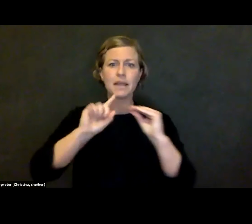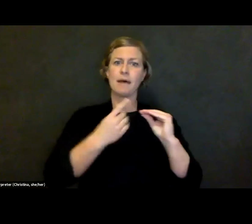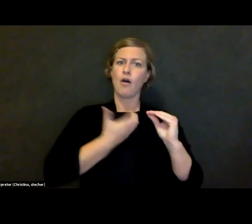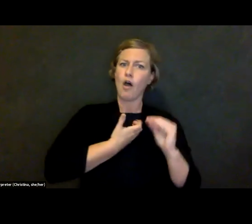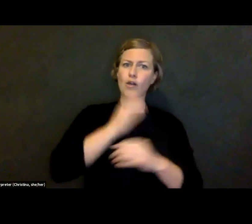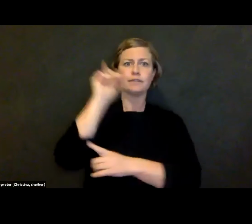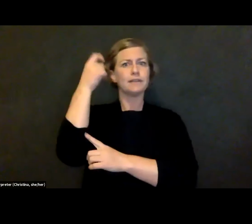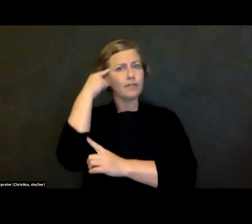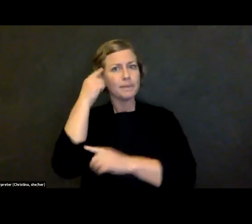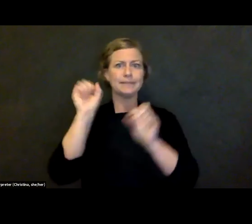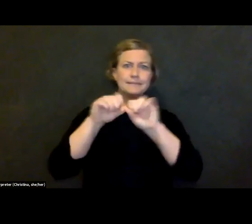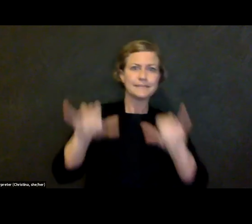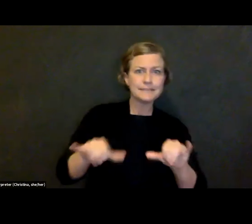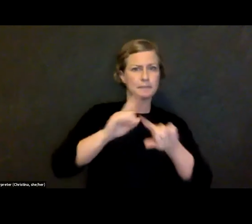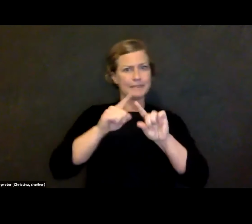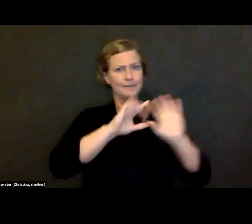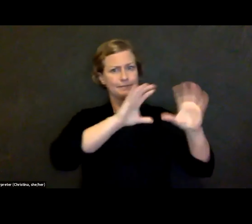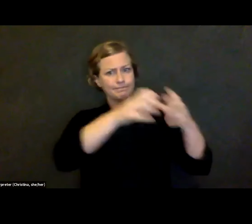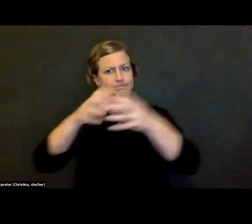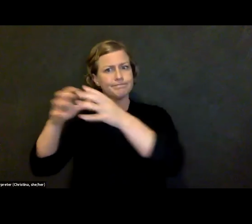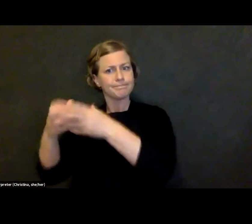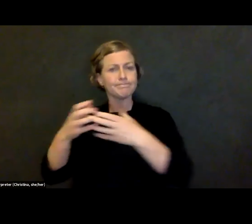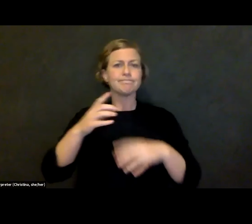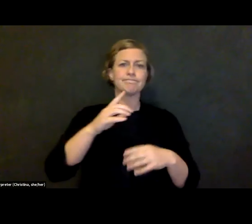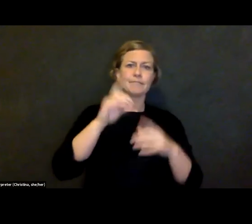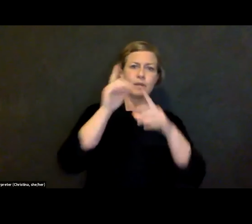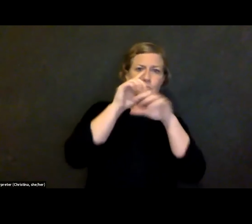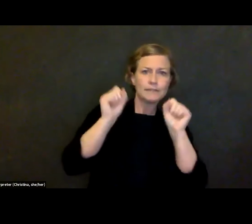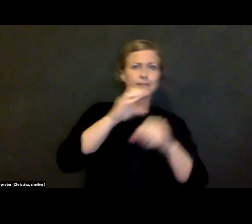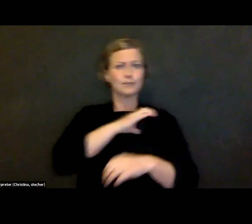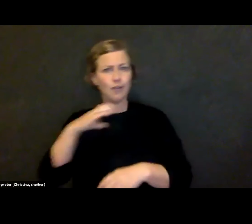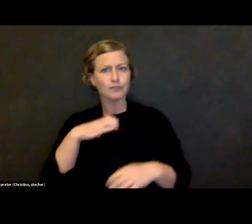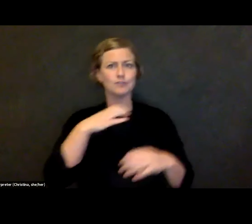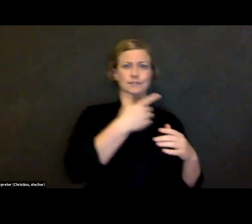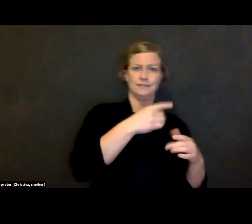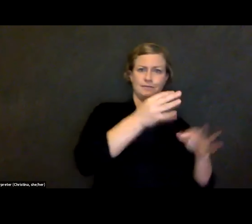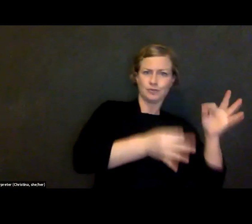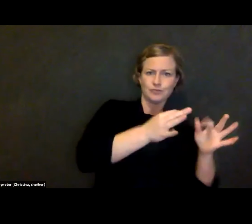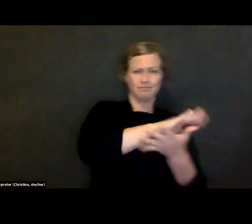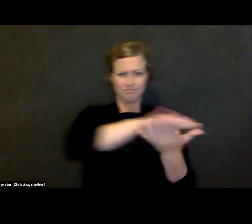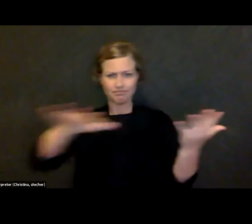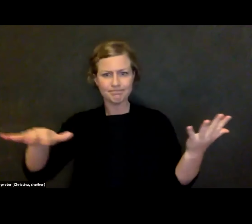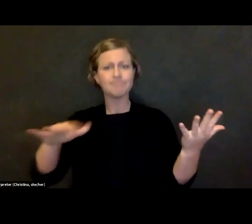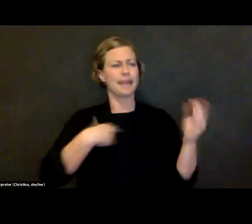and with the classroom law project helping young people understand our system of government and our branches of government and how